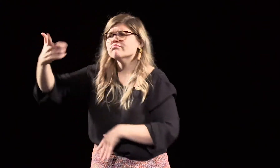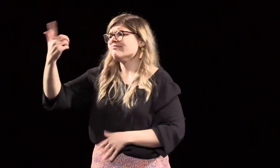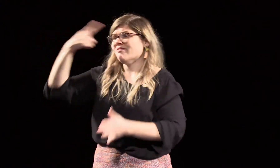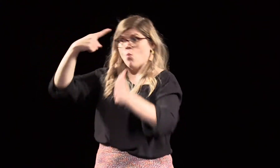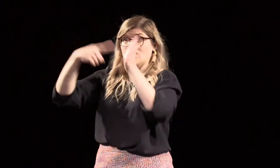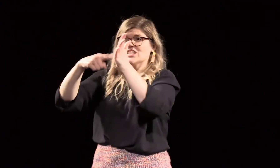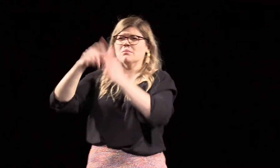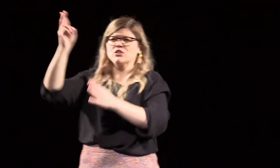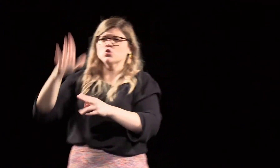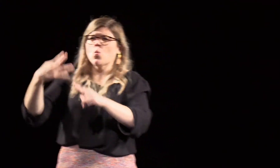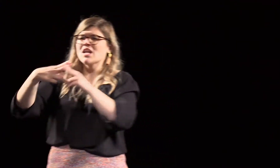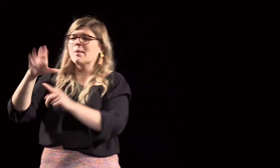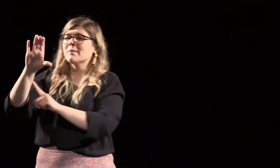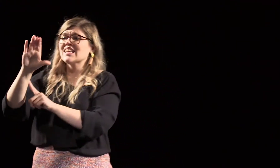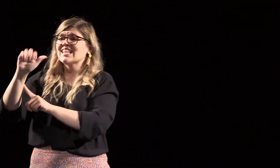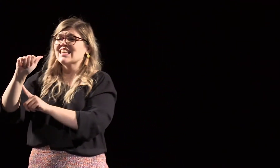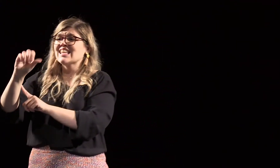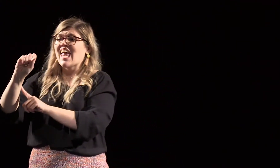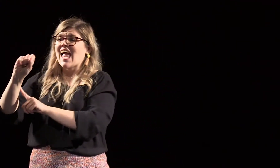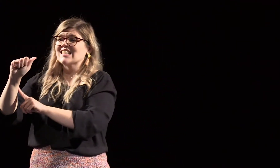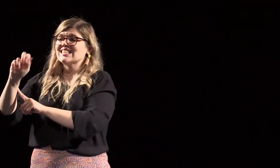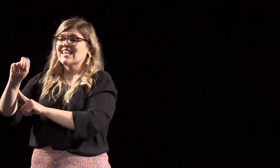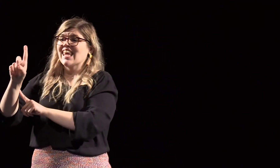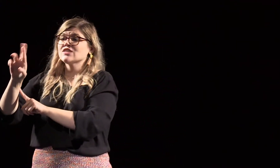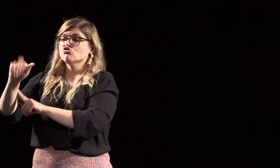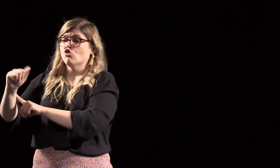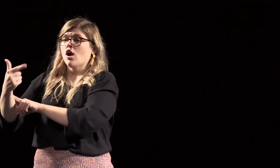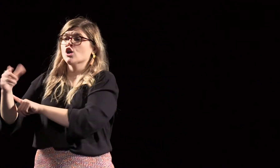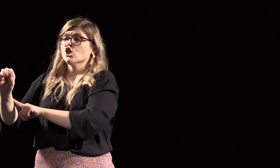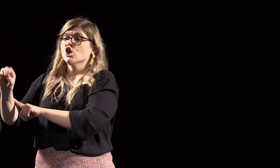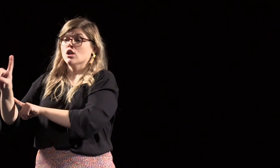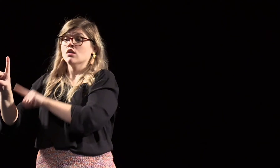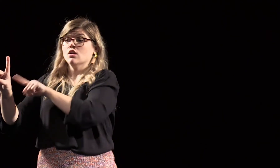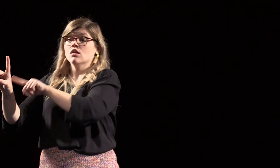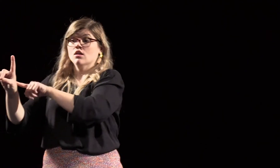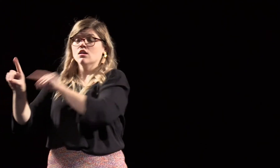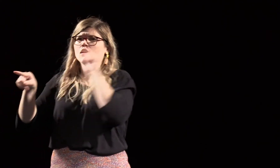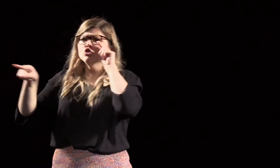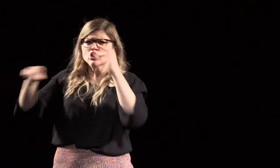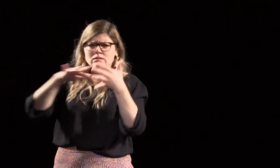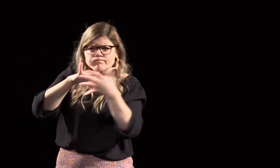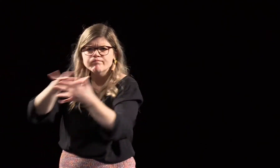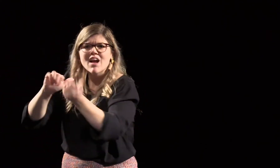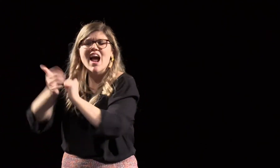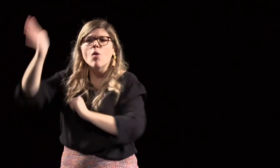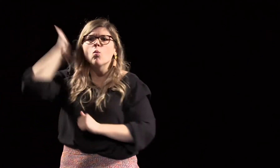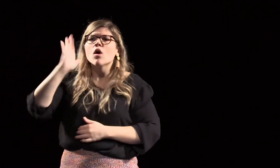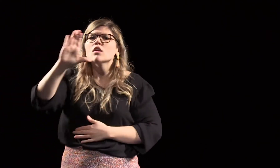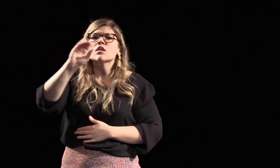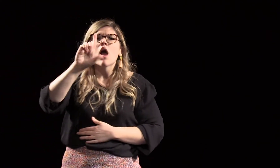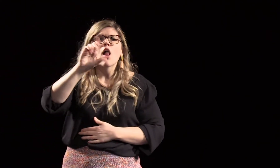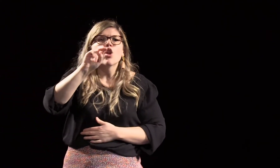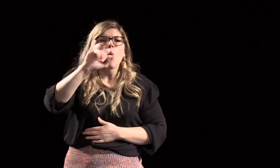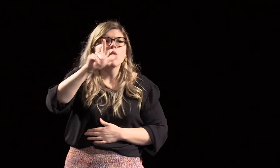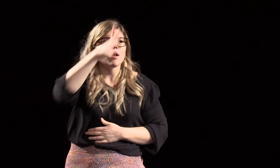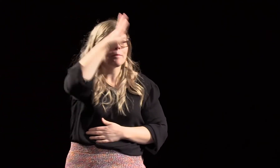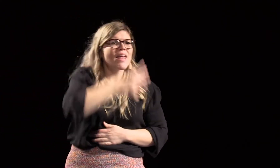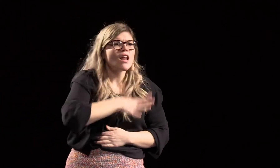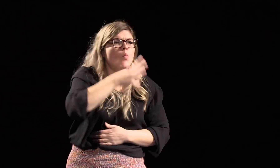one example is by historian Cassandra Good. She's done numerous studies on the relationships